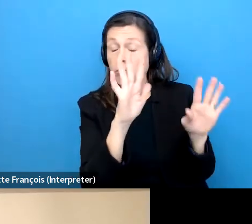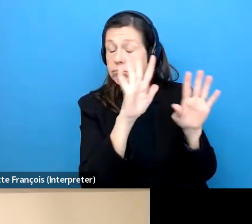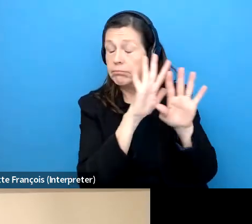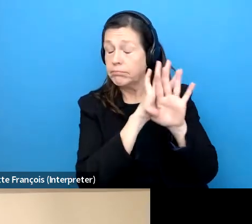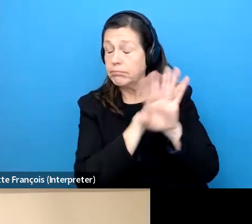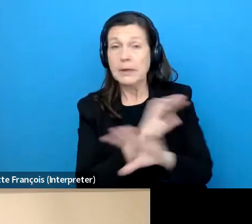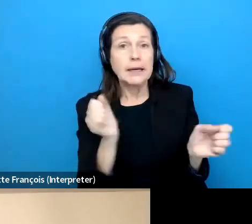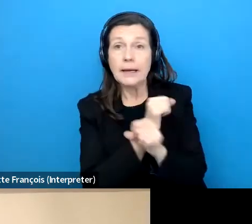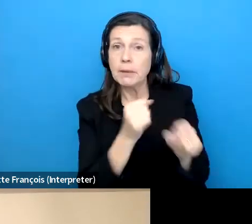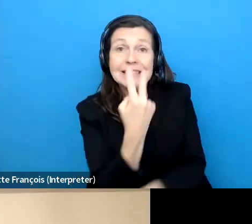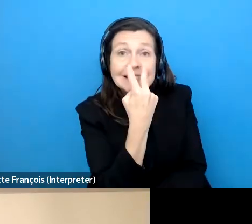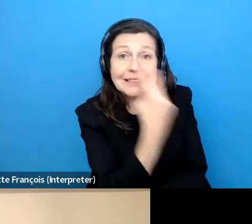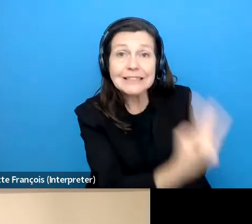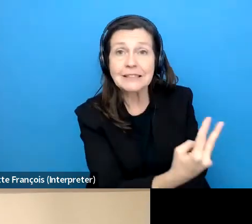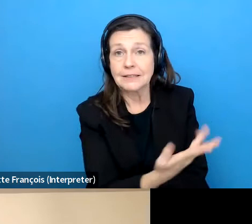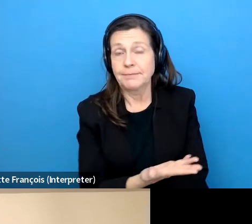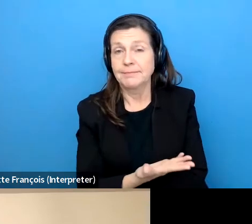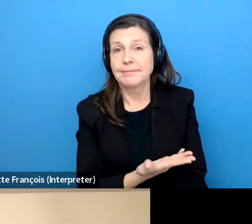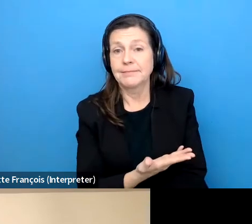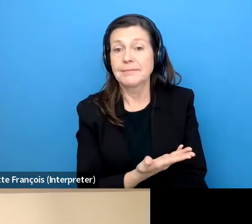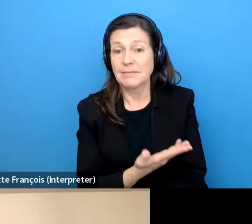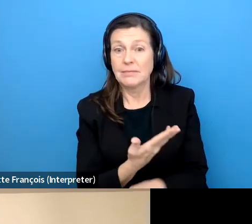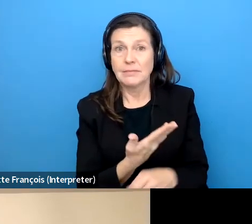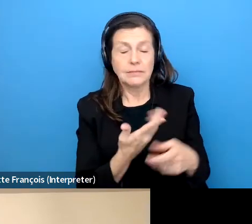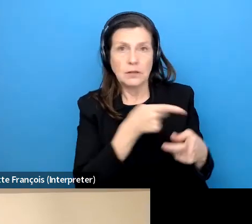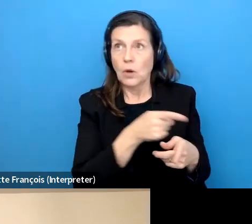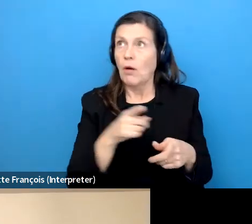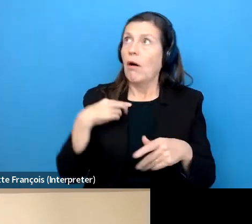As well as making it more difficult for a victim